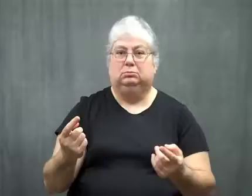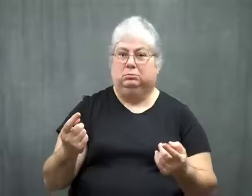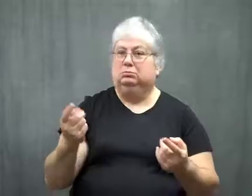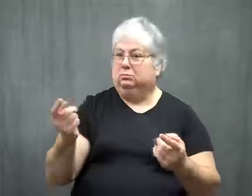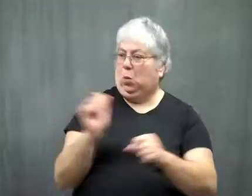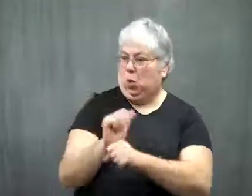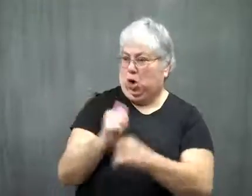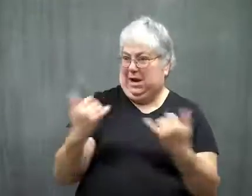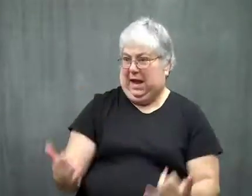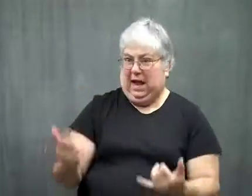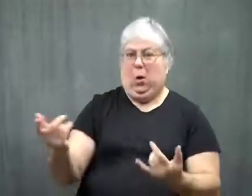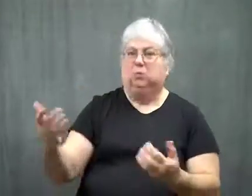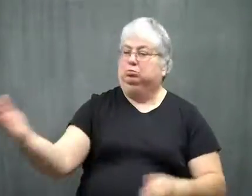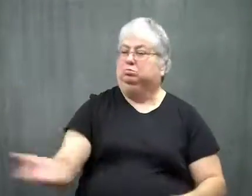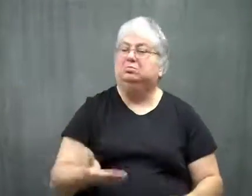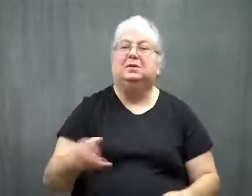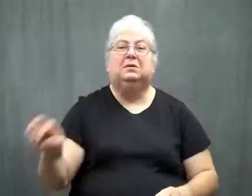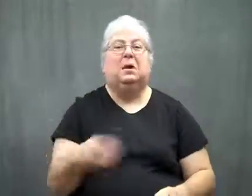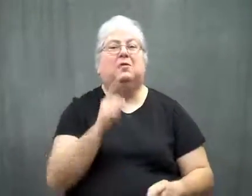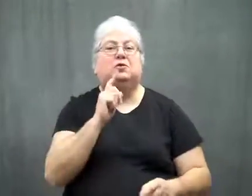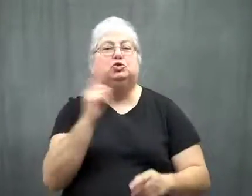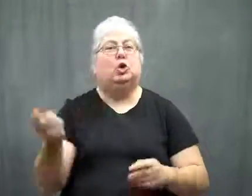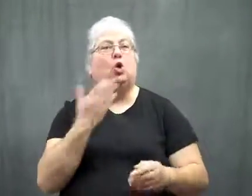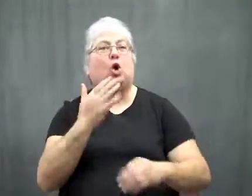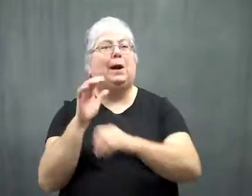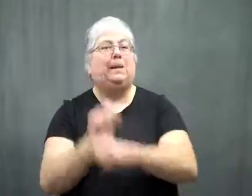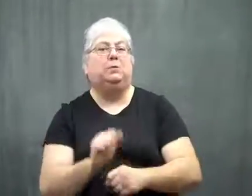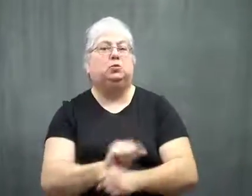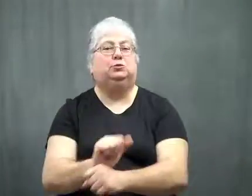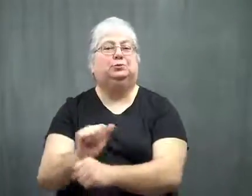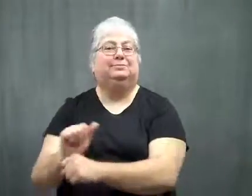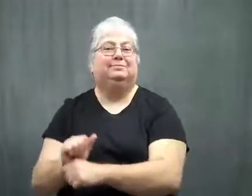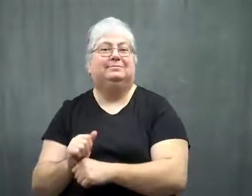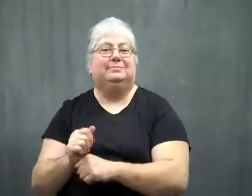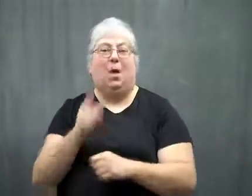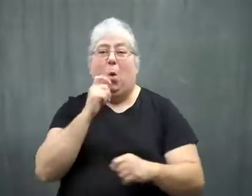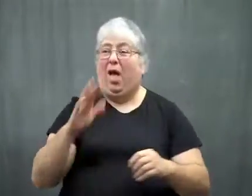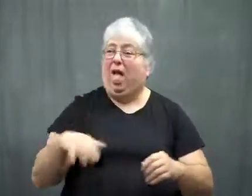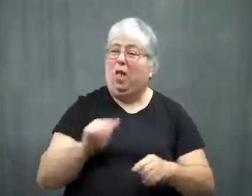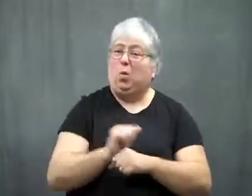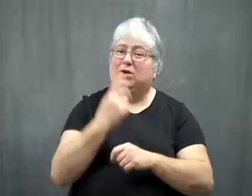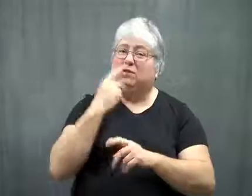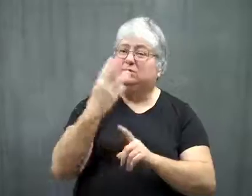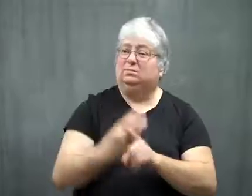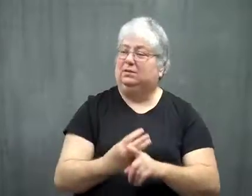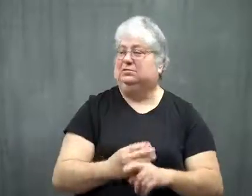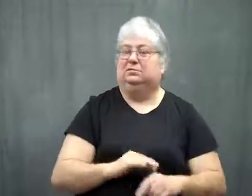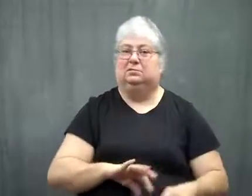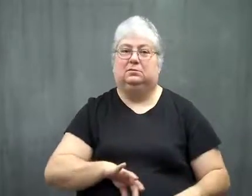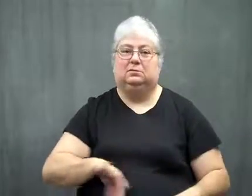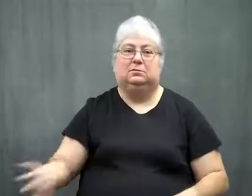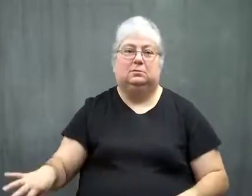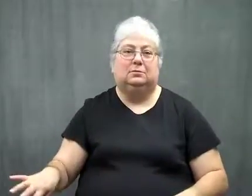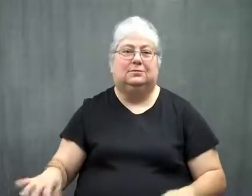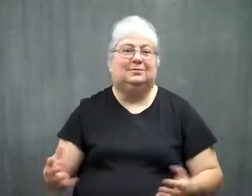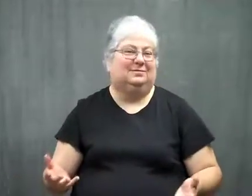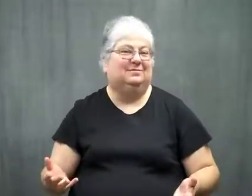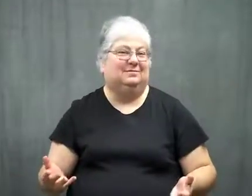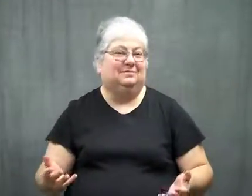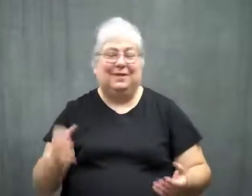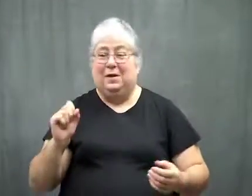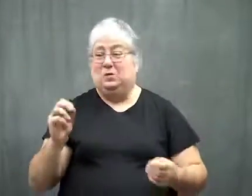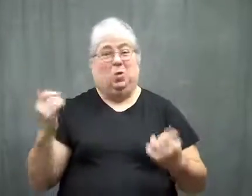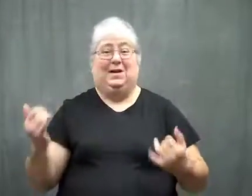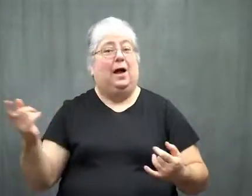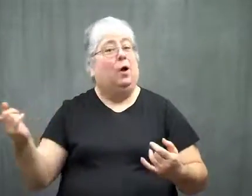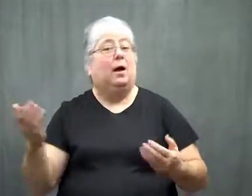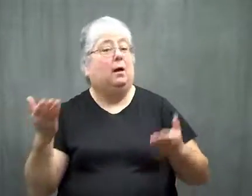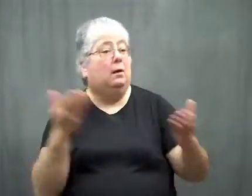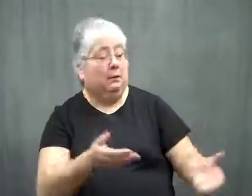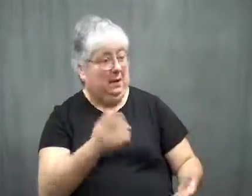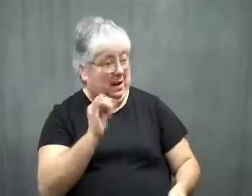Current workers get hired because they have good work habits.